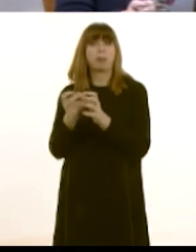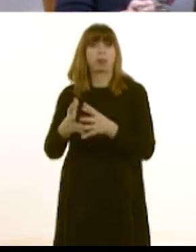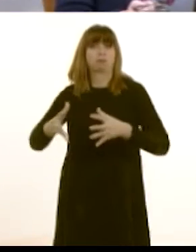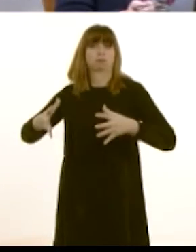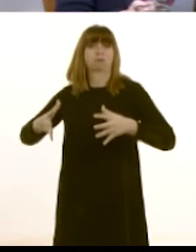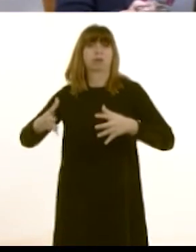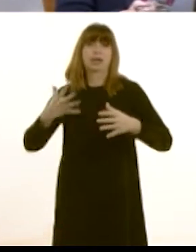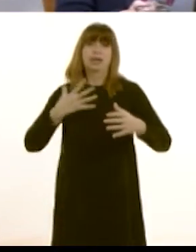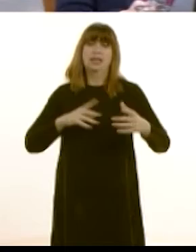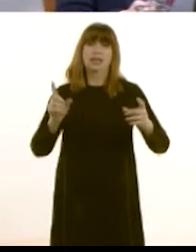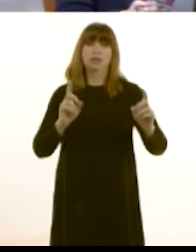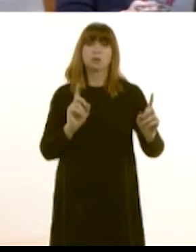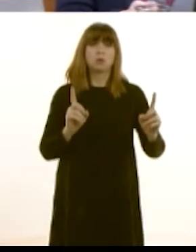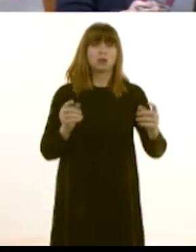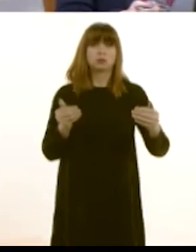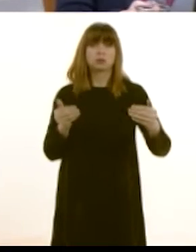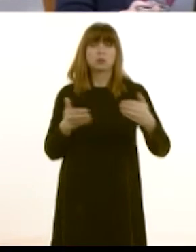the number of children living in workless households.